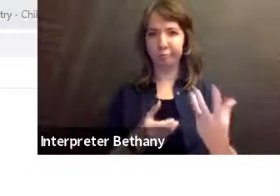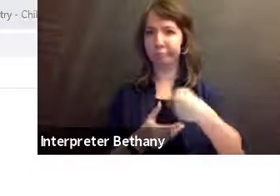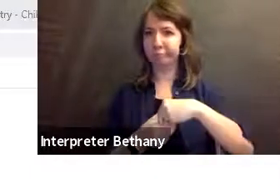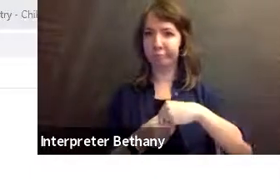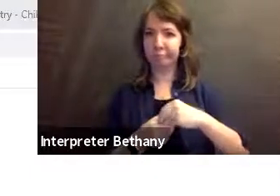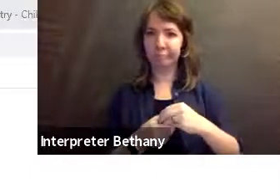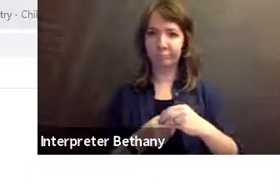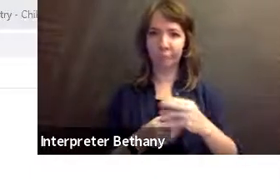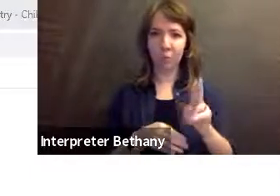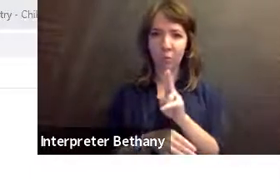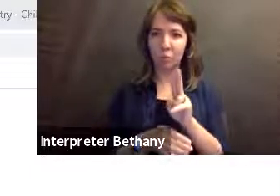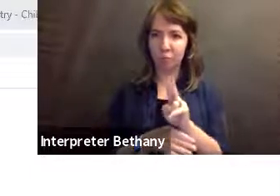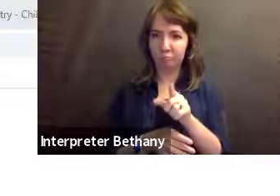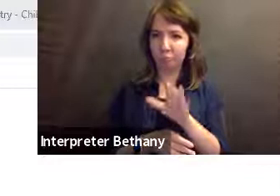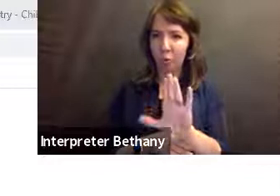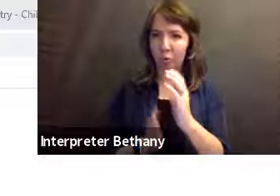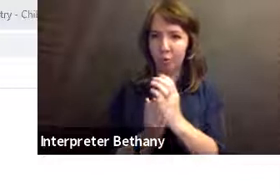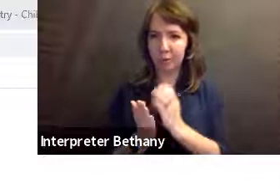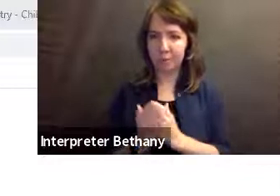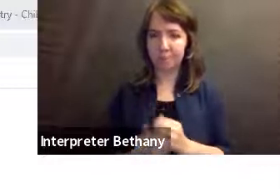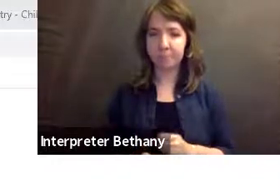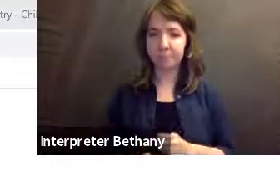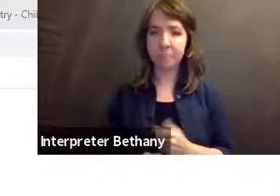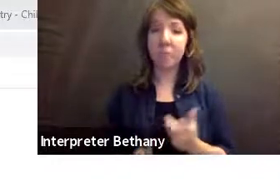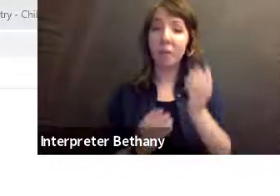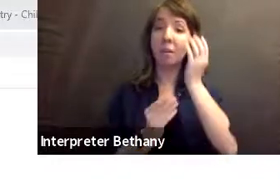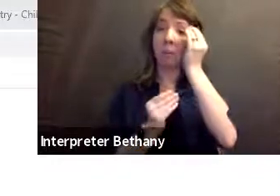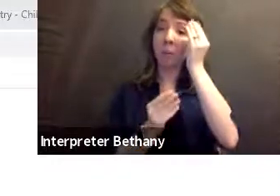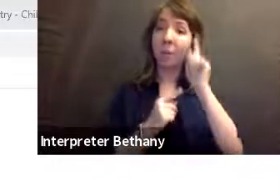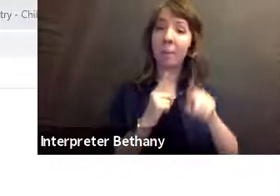Linda Kobashigawa: Again information about instruction and research assistant. So again, this is all updated.